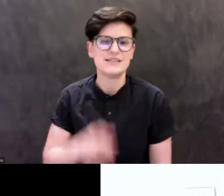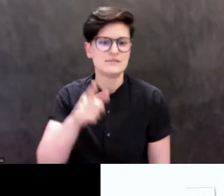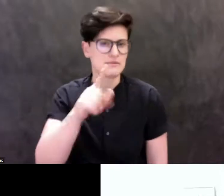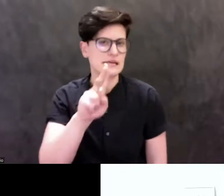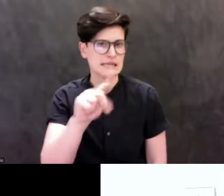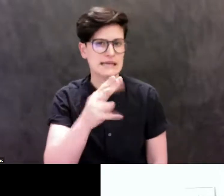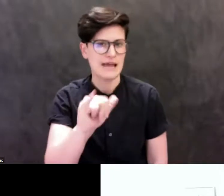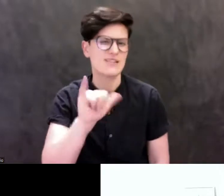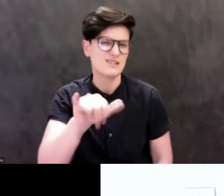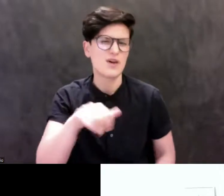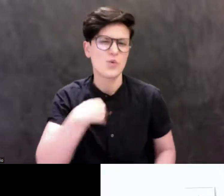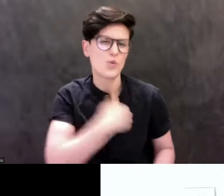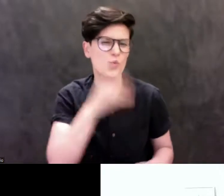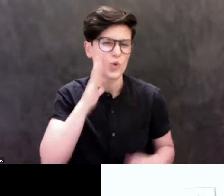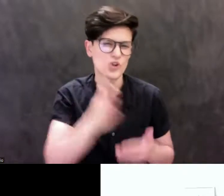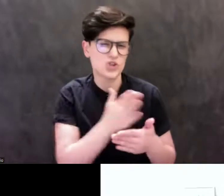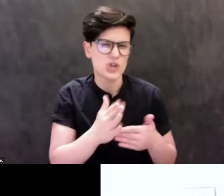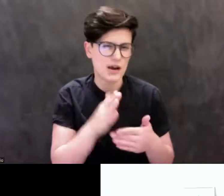________________________________________ My very last comment is that anybody who calls